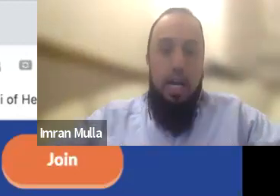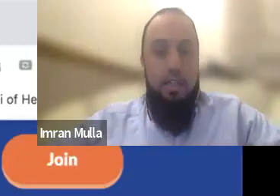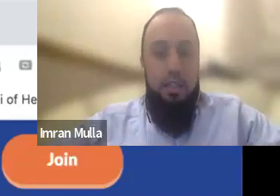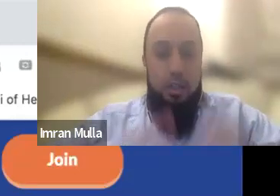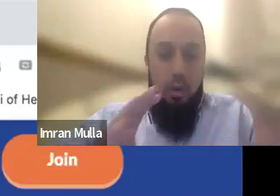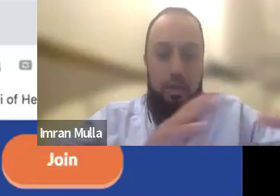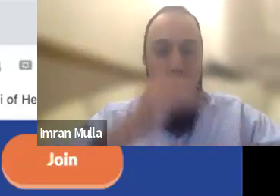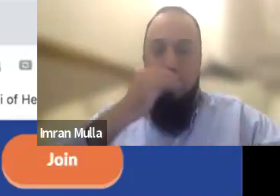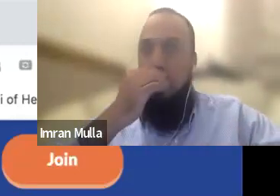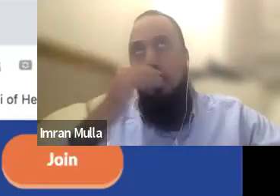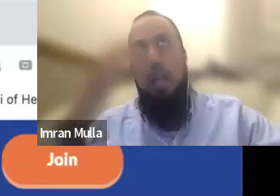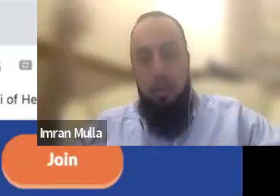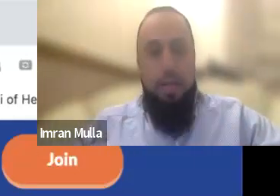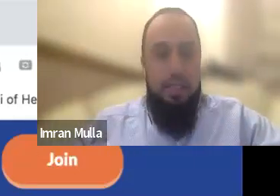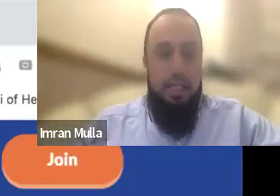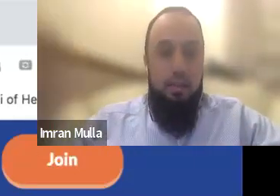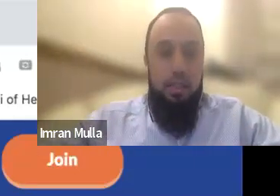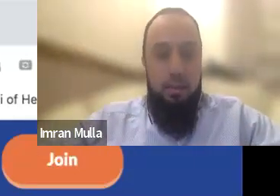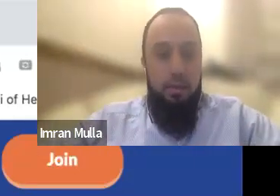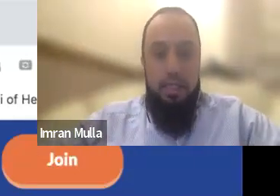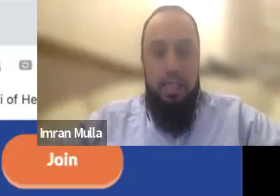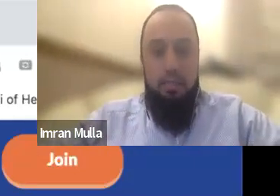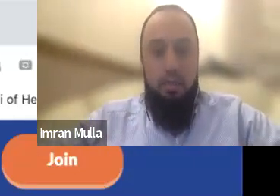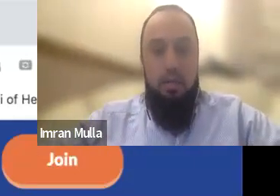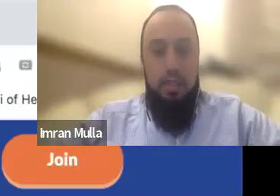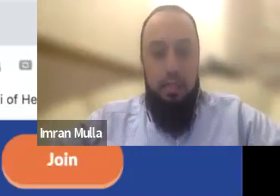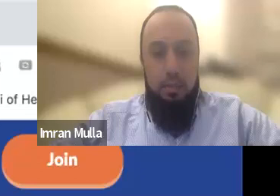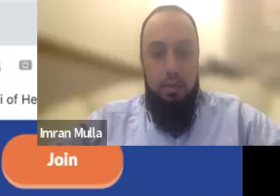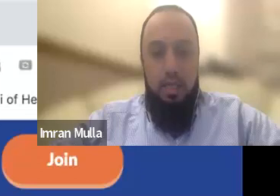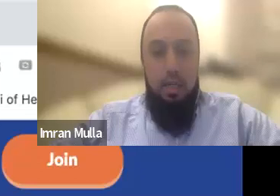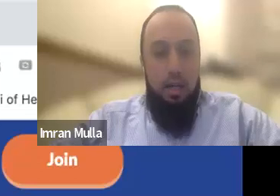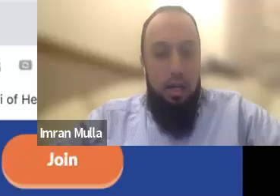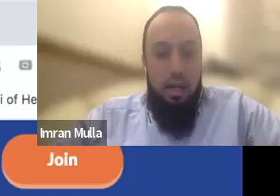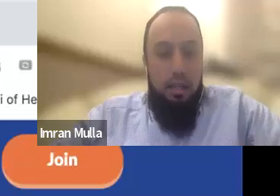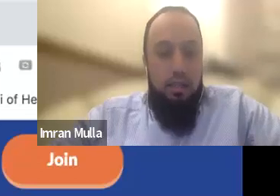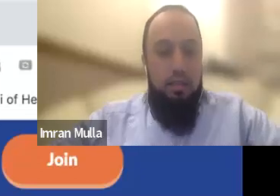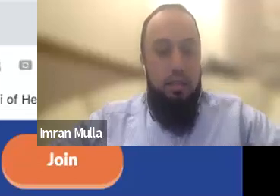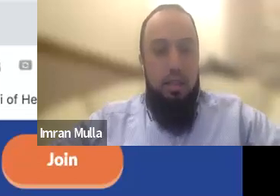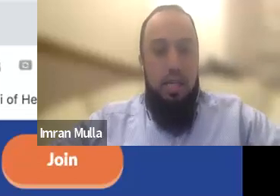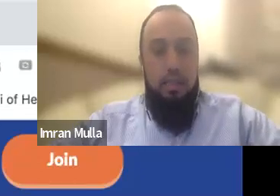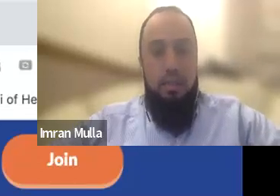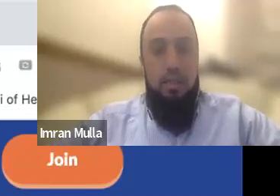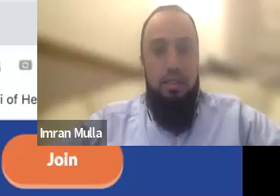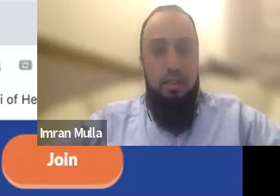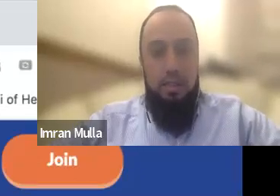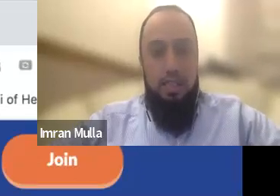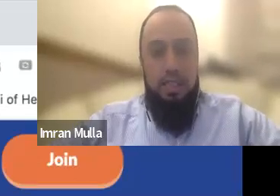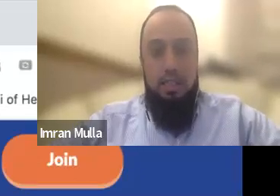actually showing to you, you think, Oh, now it makes sense. We could be reading textbook after textbook. And anatomy just doesn't make sense.